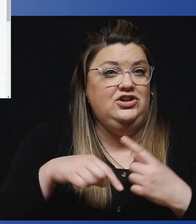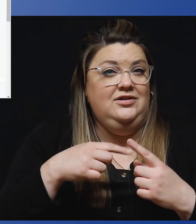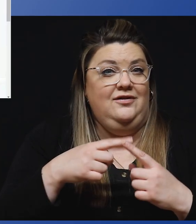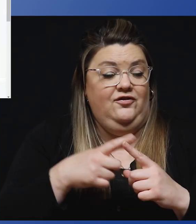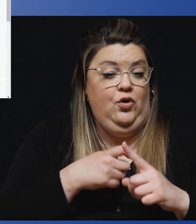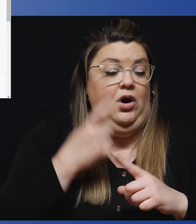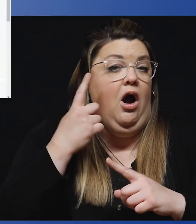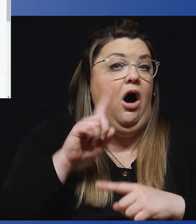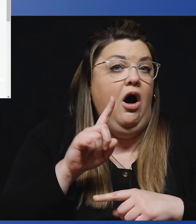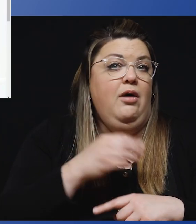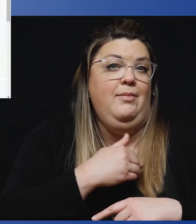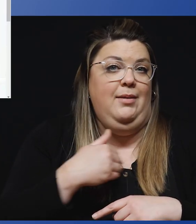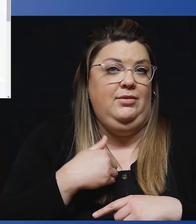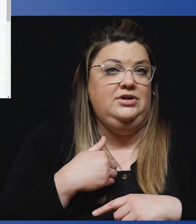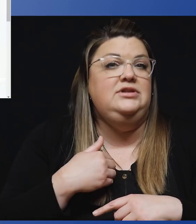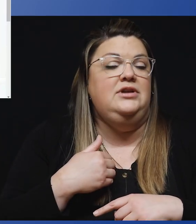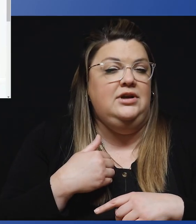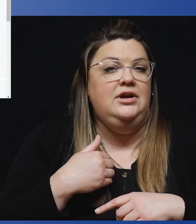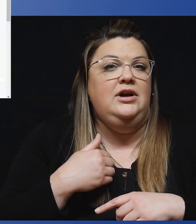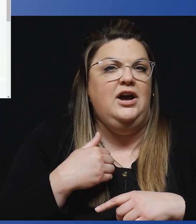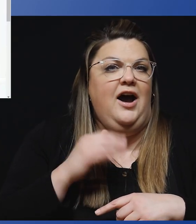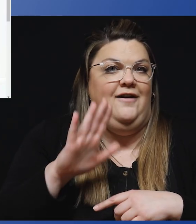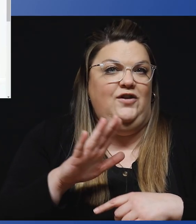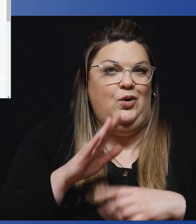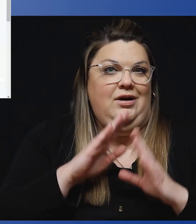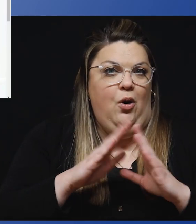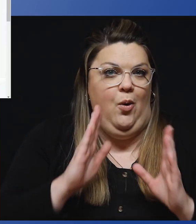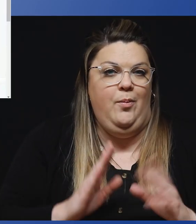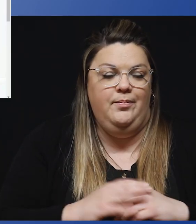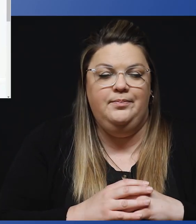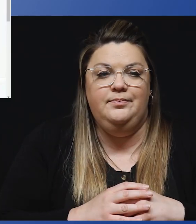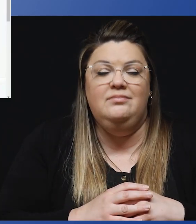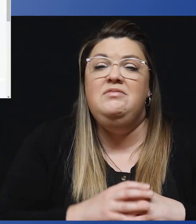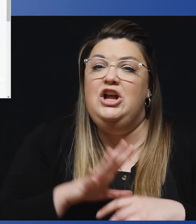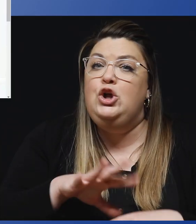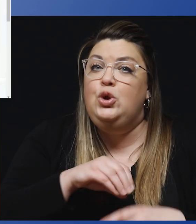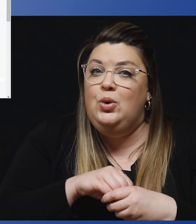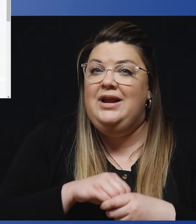This must include all individuals living in the household, including minor children.